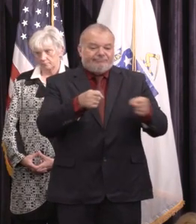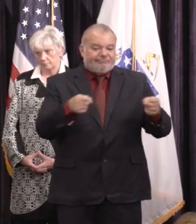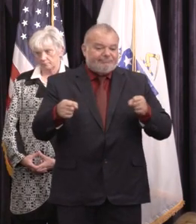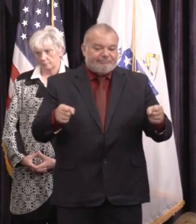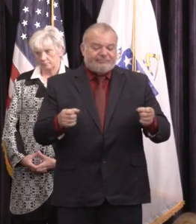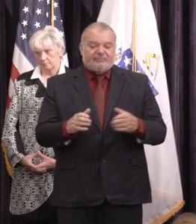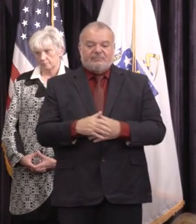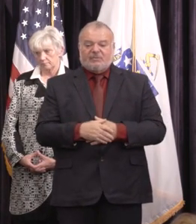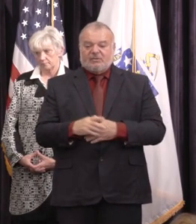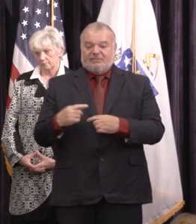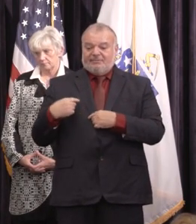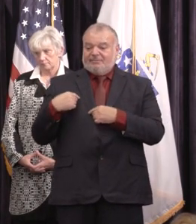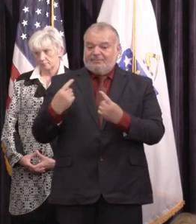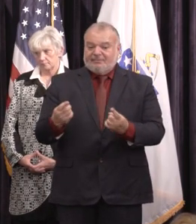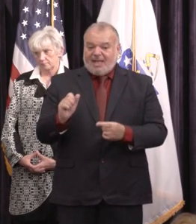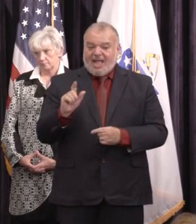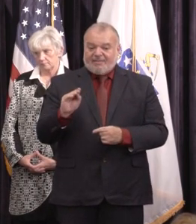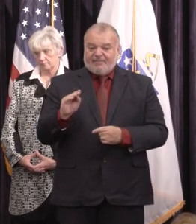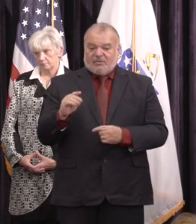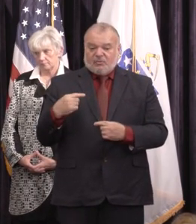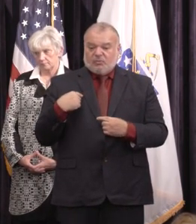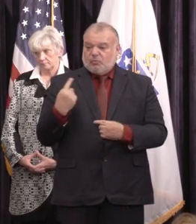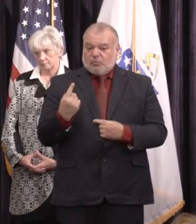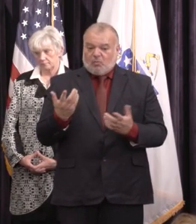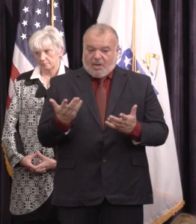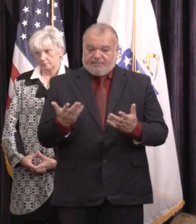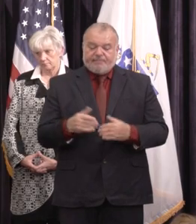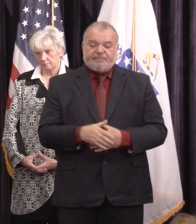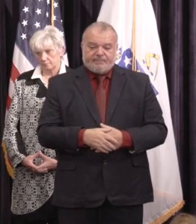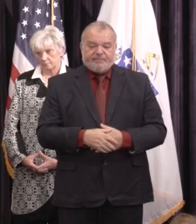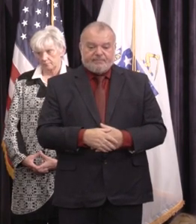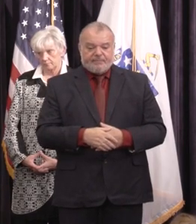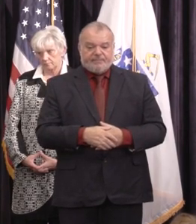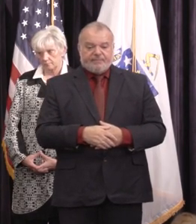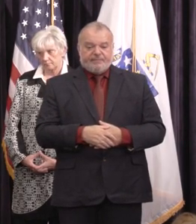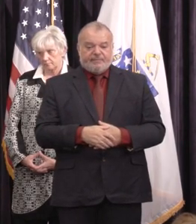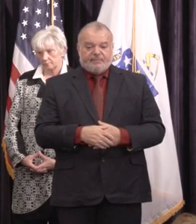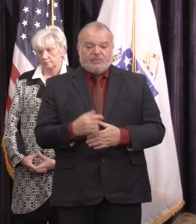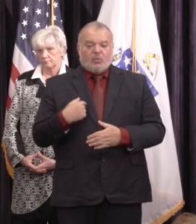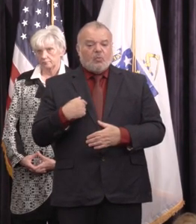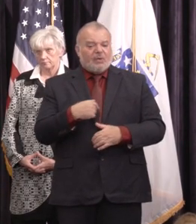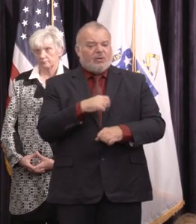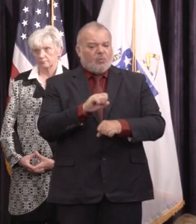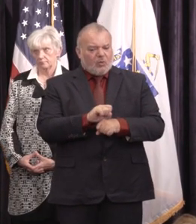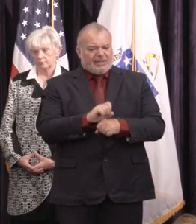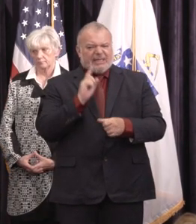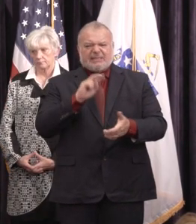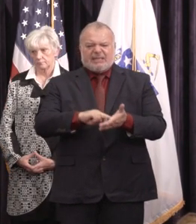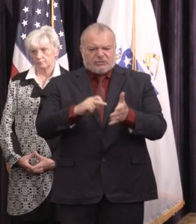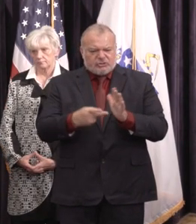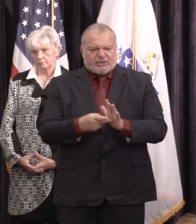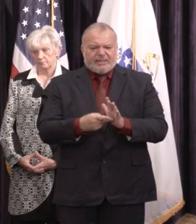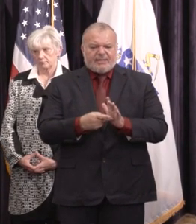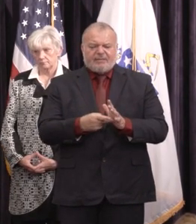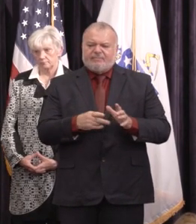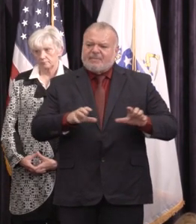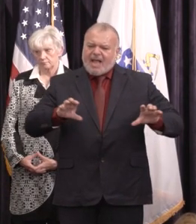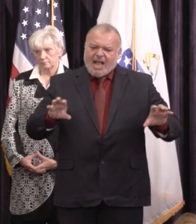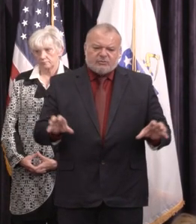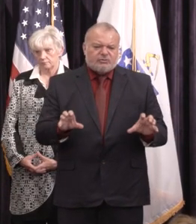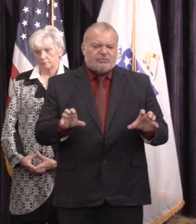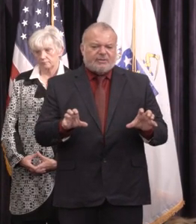believe other states have begun to do and that is working actively to exit people from shelter. That